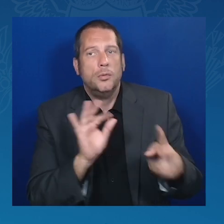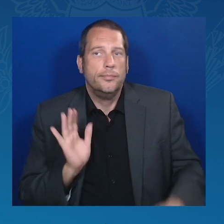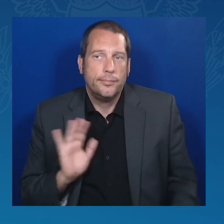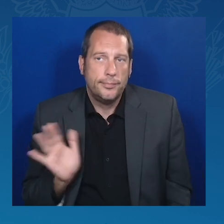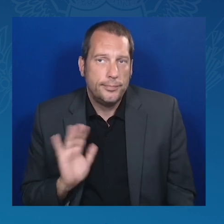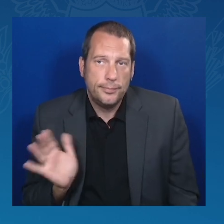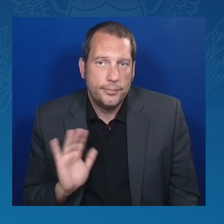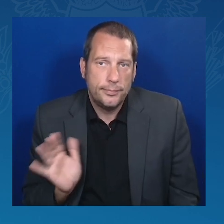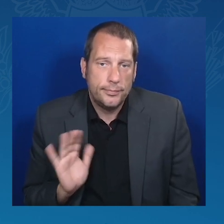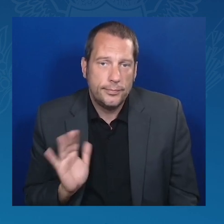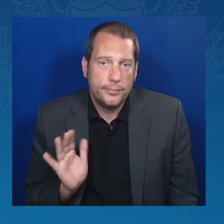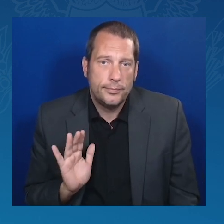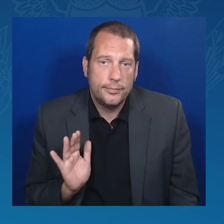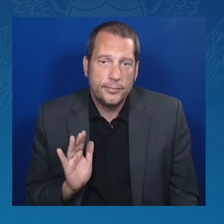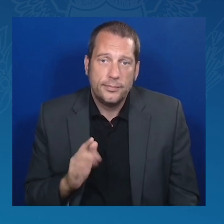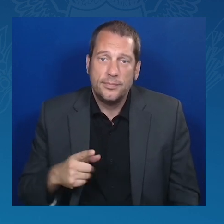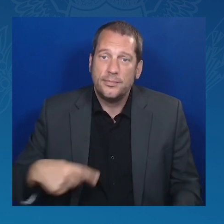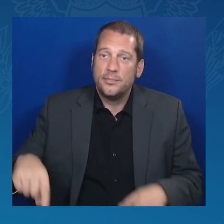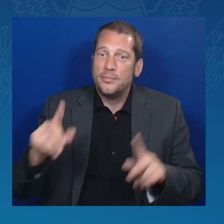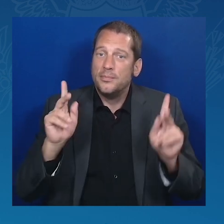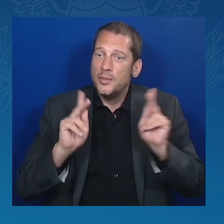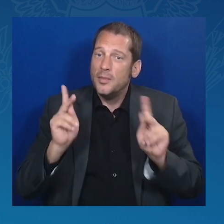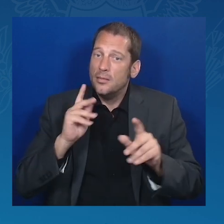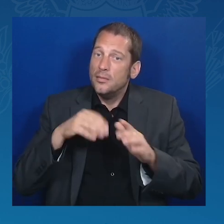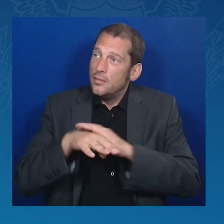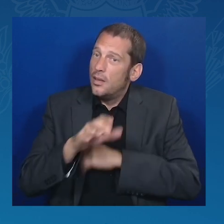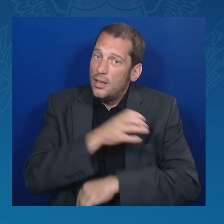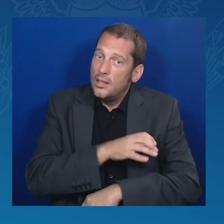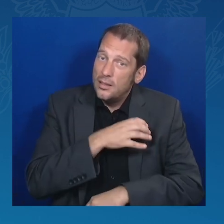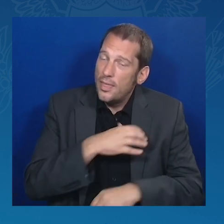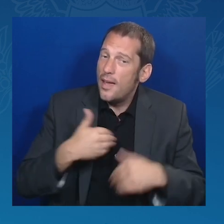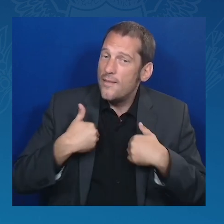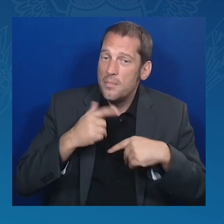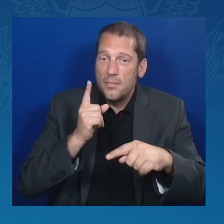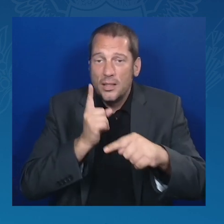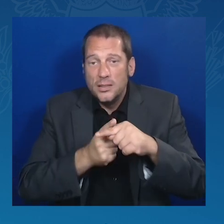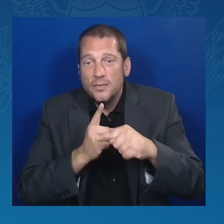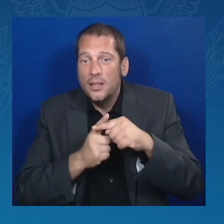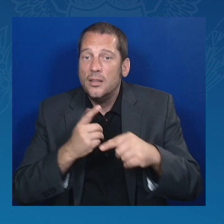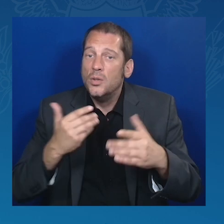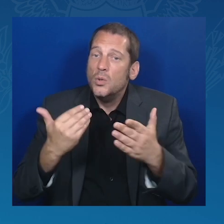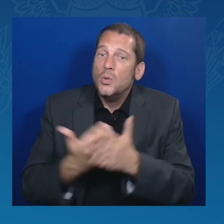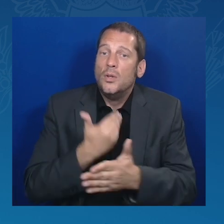and a new outlook on life, it doesn't have to be this place of darkness and scary and the level of comfort I felt.